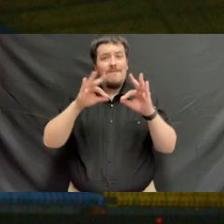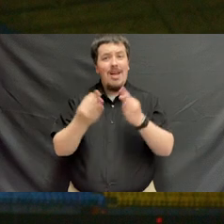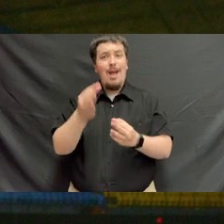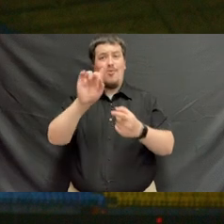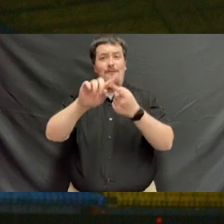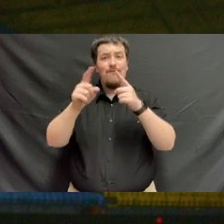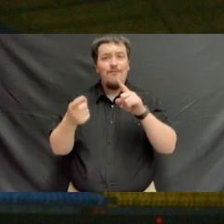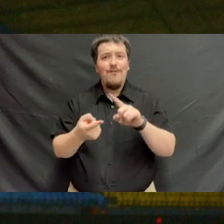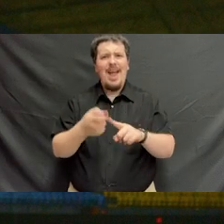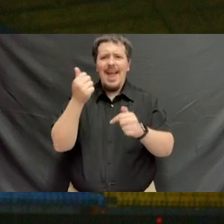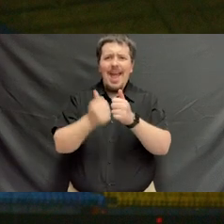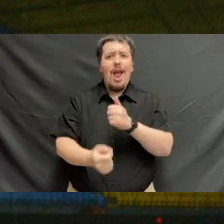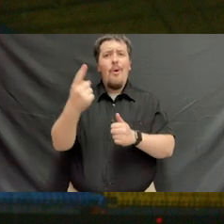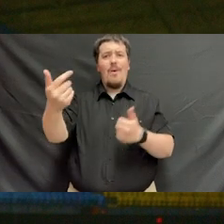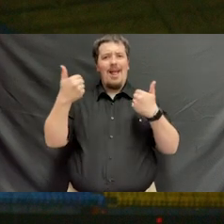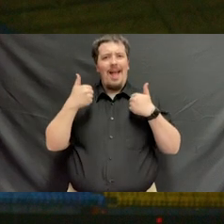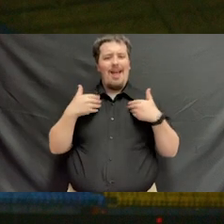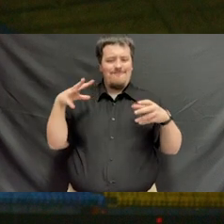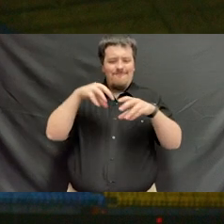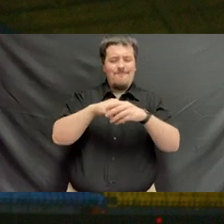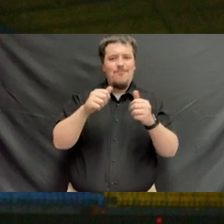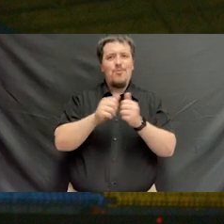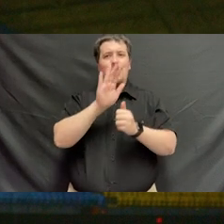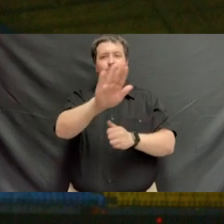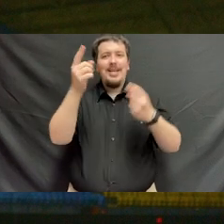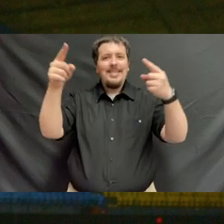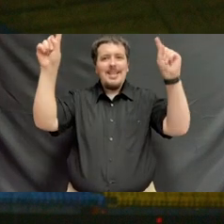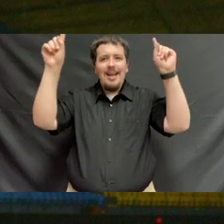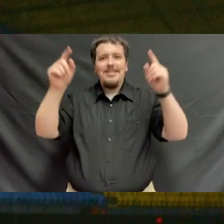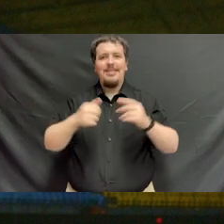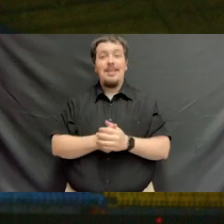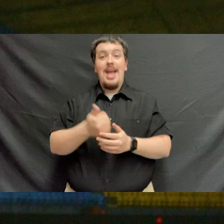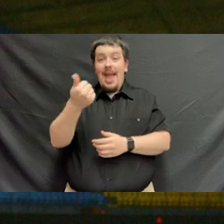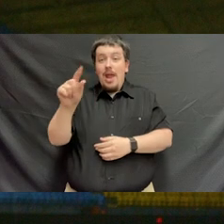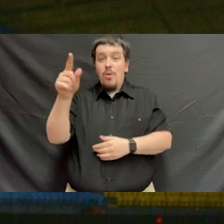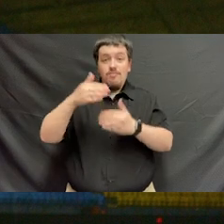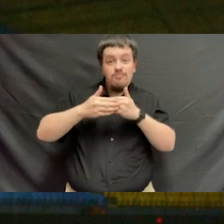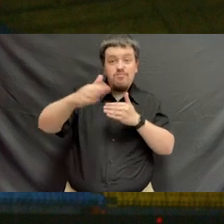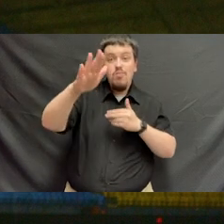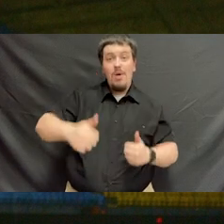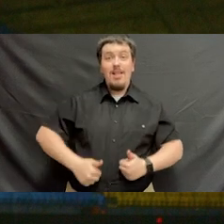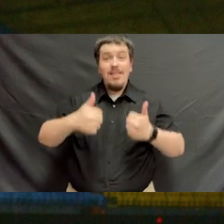your friends, everyone who has had a part in your success. Wherever you go in life,